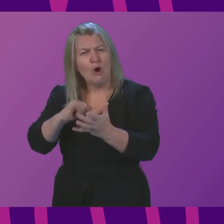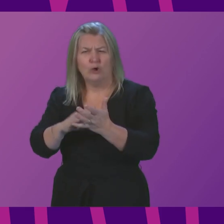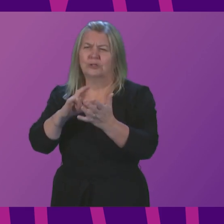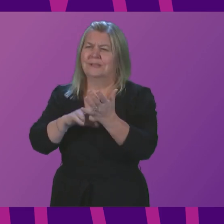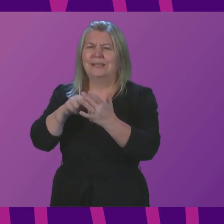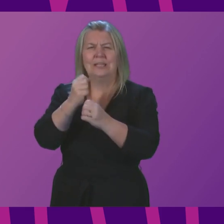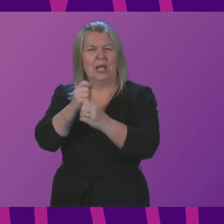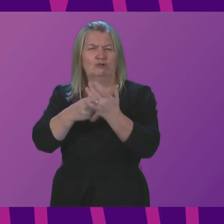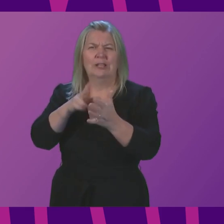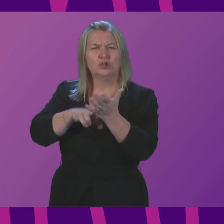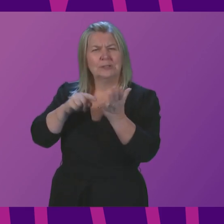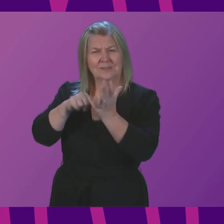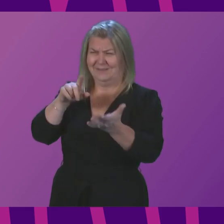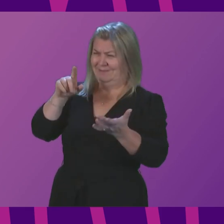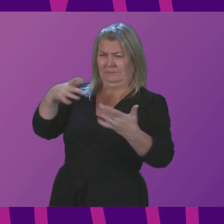and save lives.